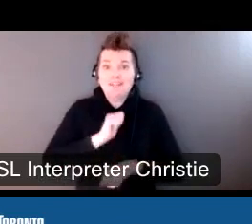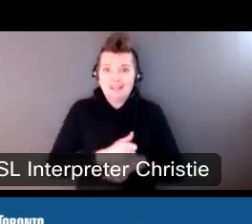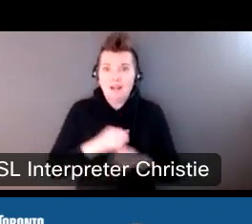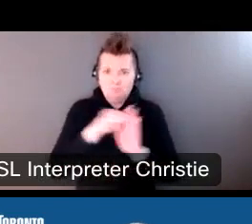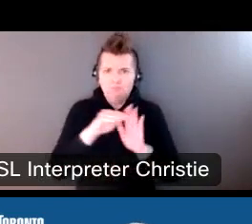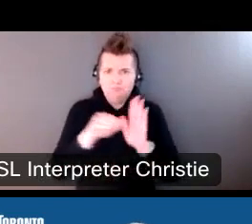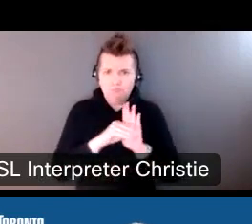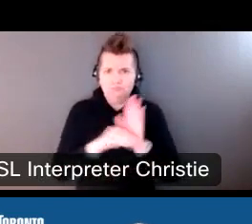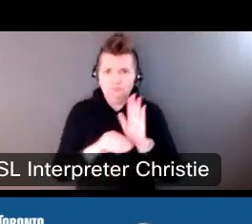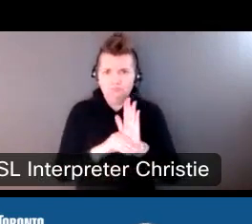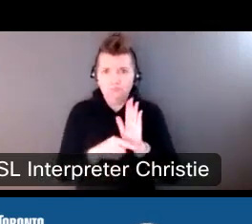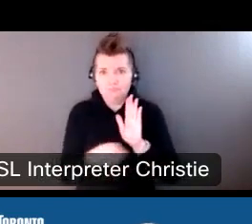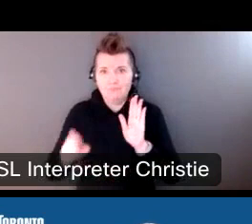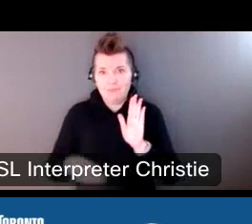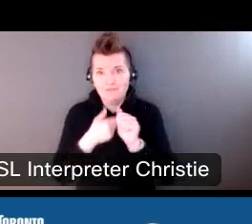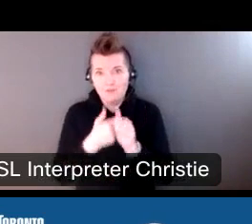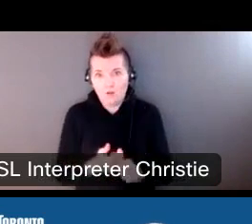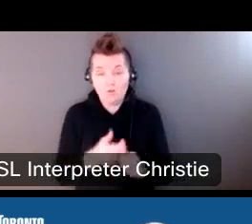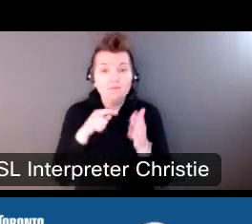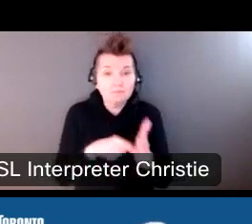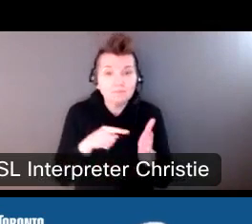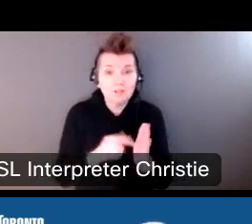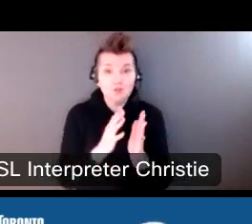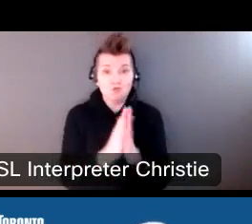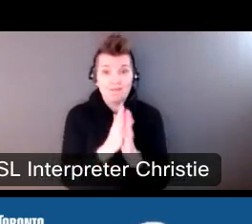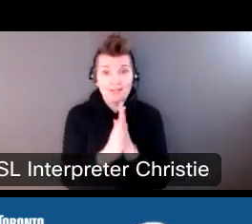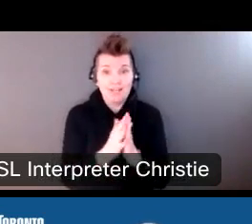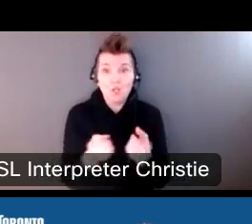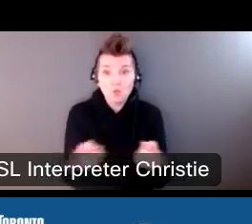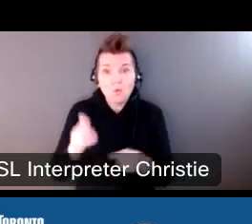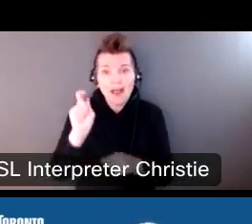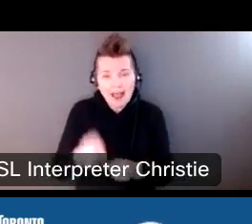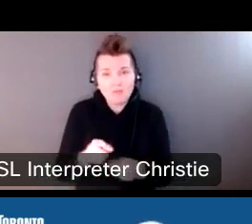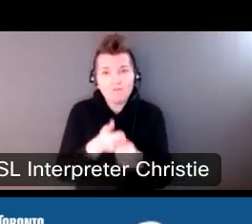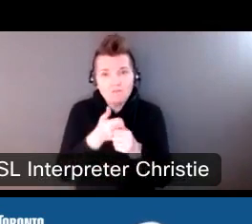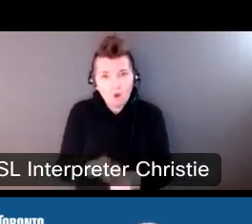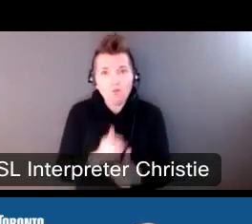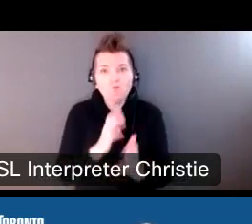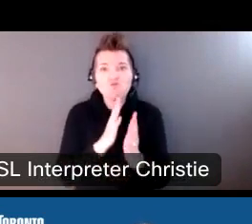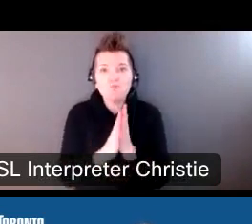management plans, they must meet the Ontario traffic manual design guidelines, such as